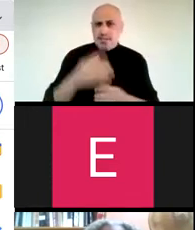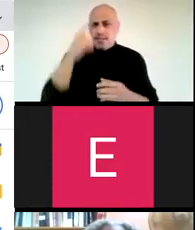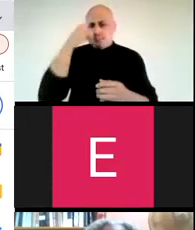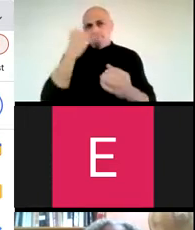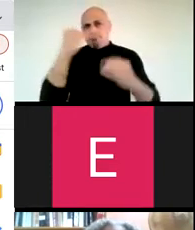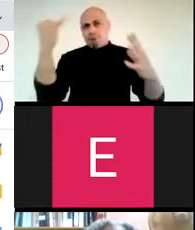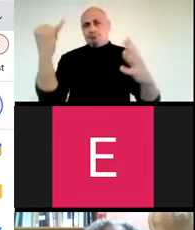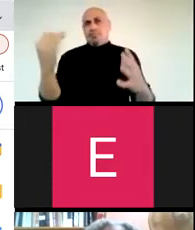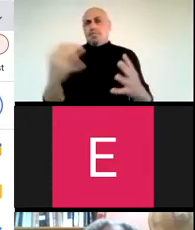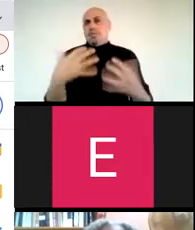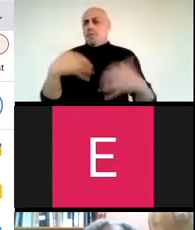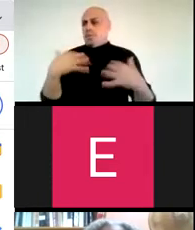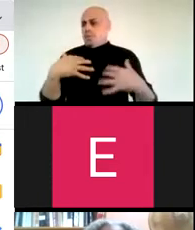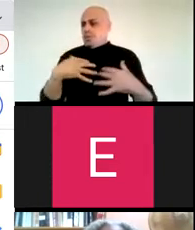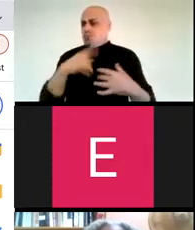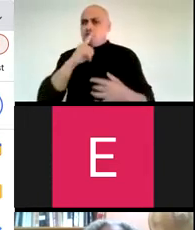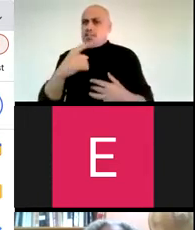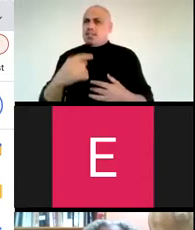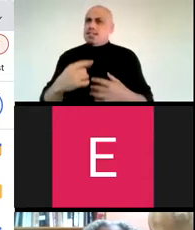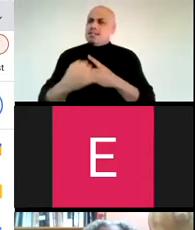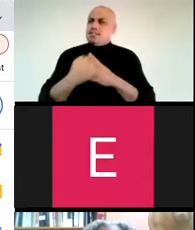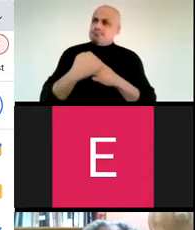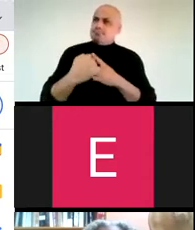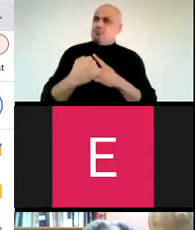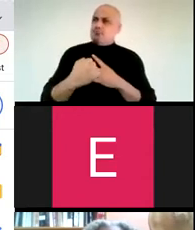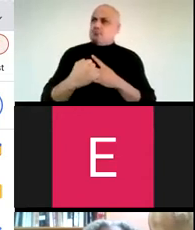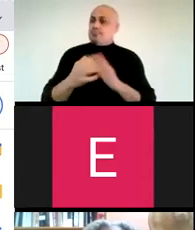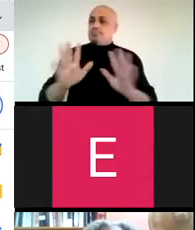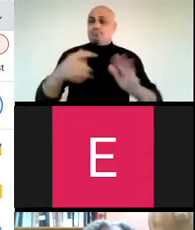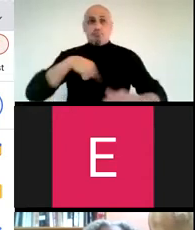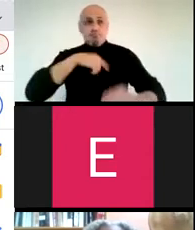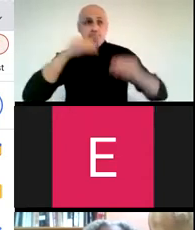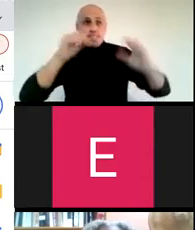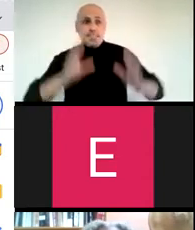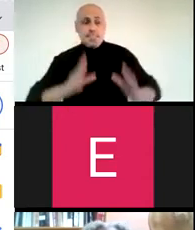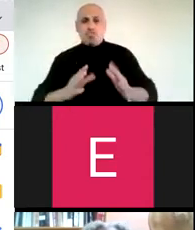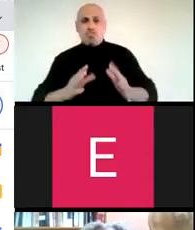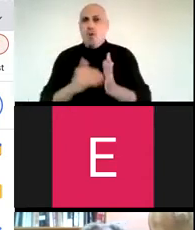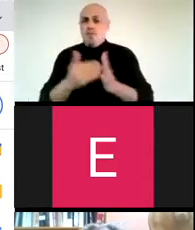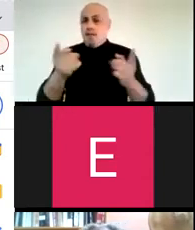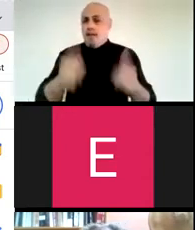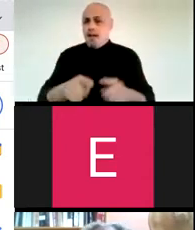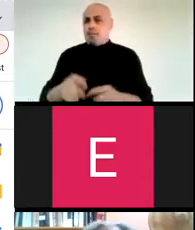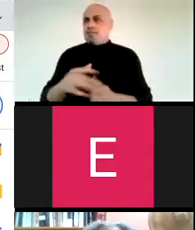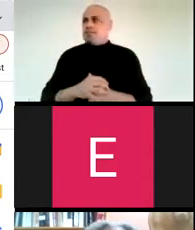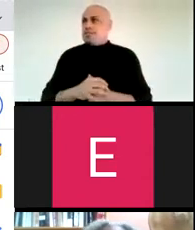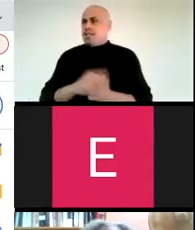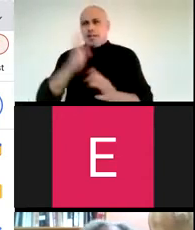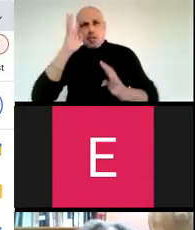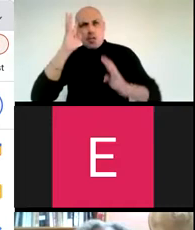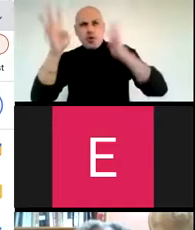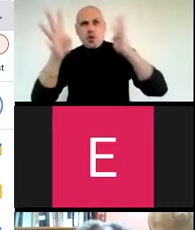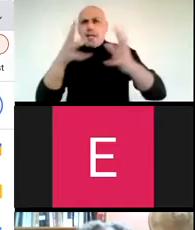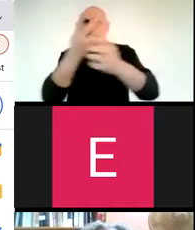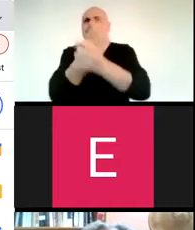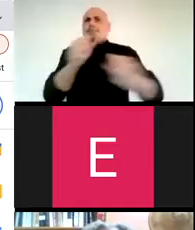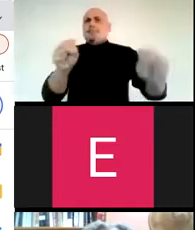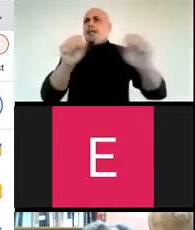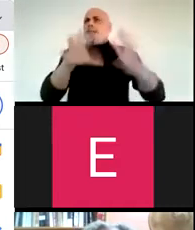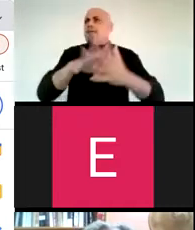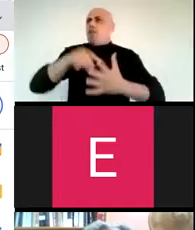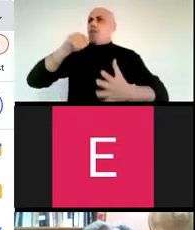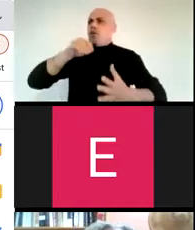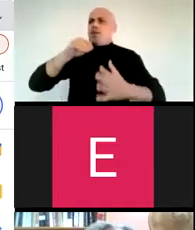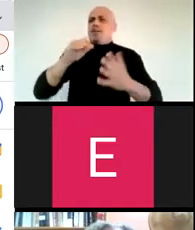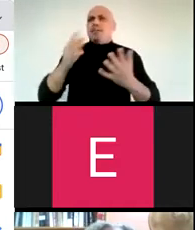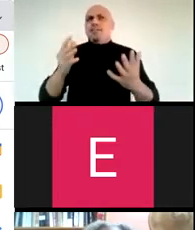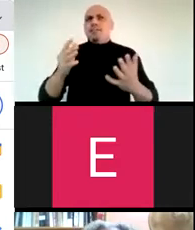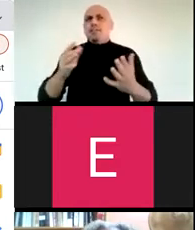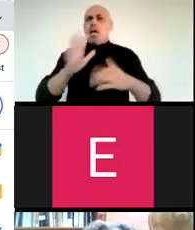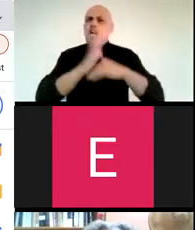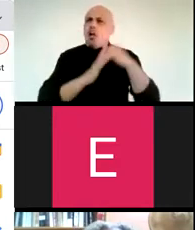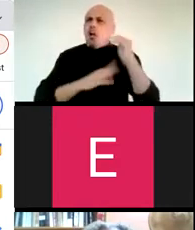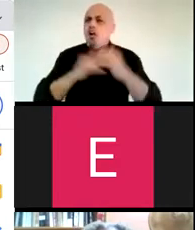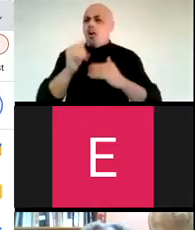classroom, the idea consumed me. As teachers, we often hear about creating a safe learning,